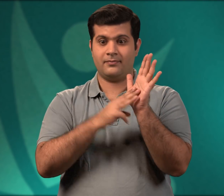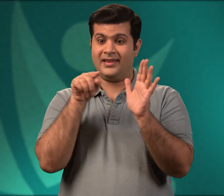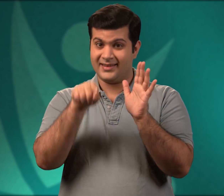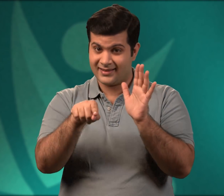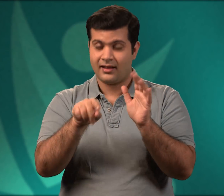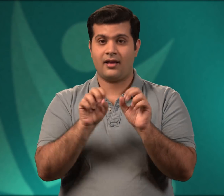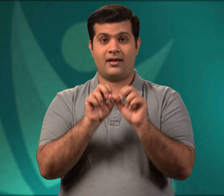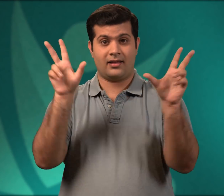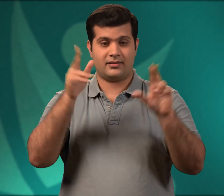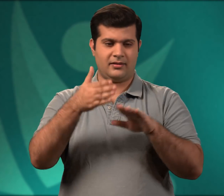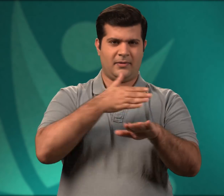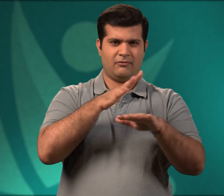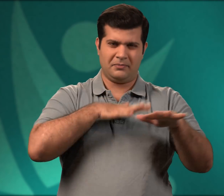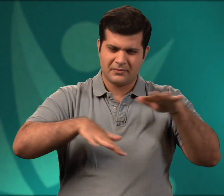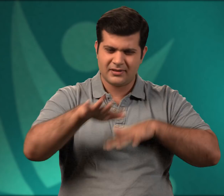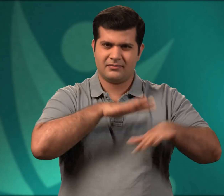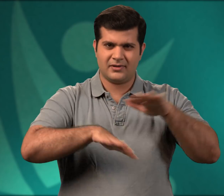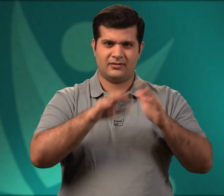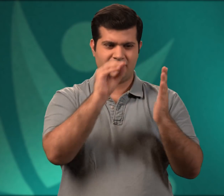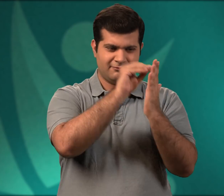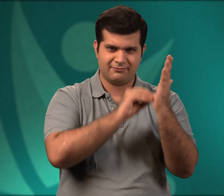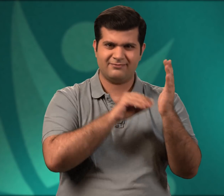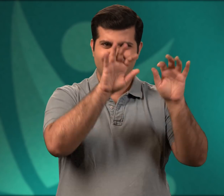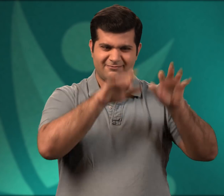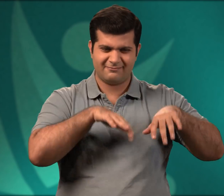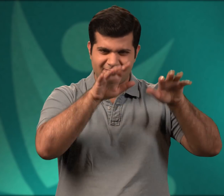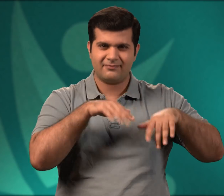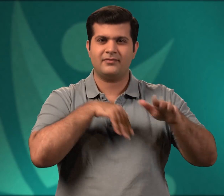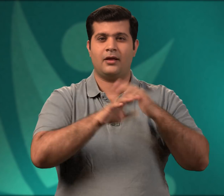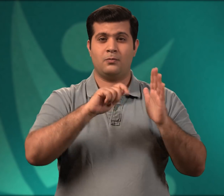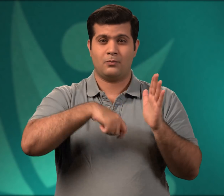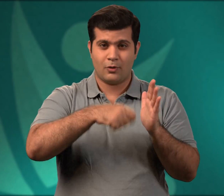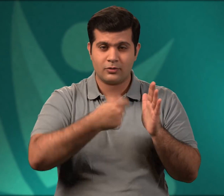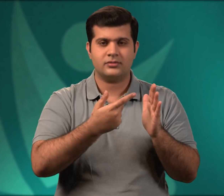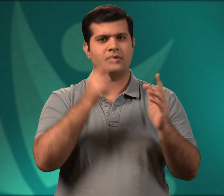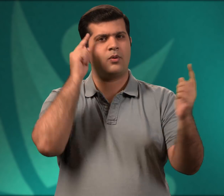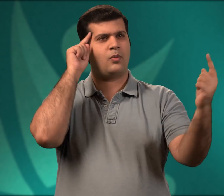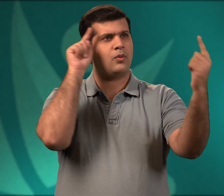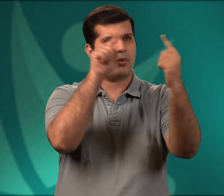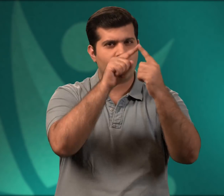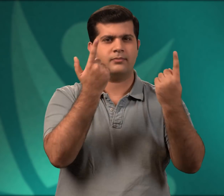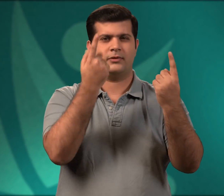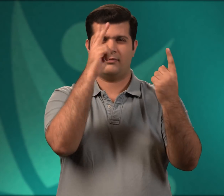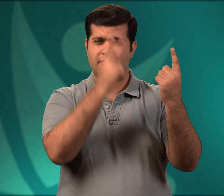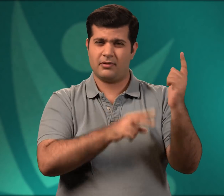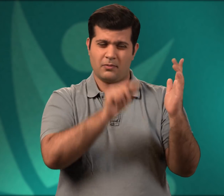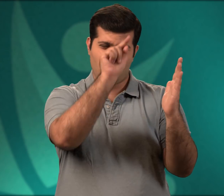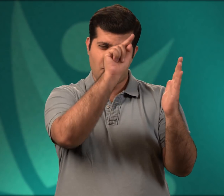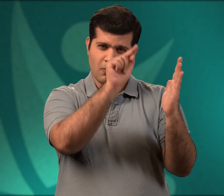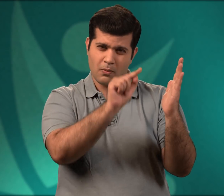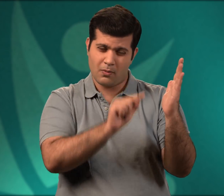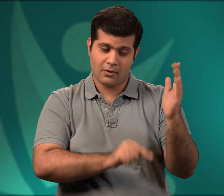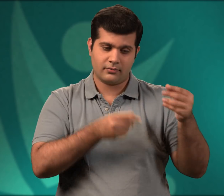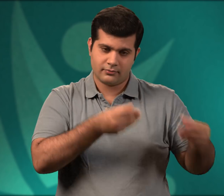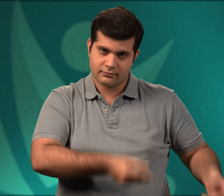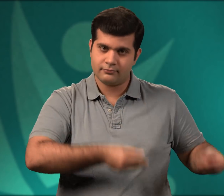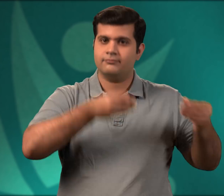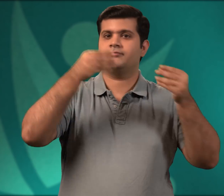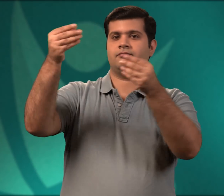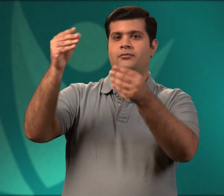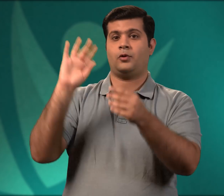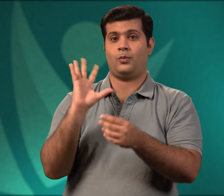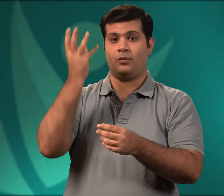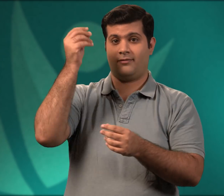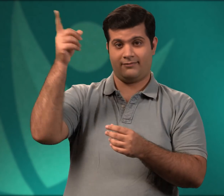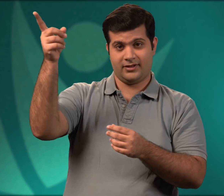YADI had even submitted details regarding their projects, goals, objectives etc. to the WFDYS.